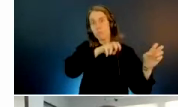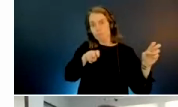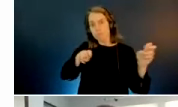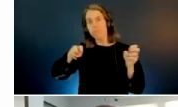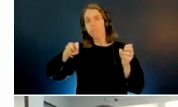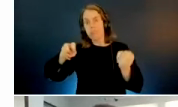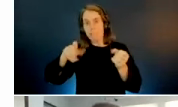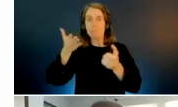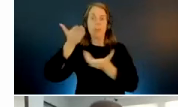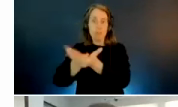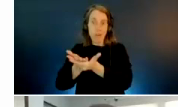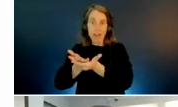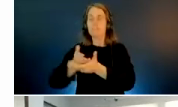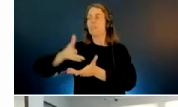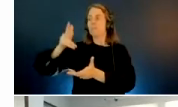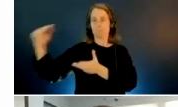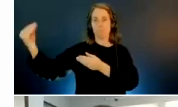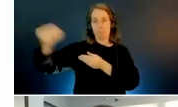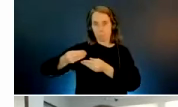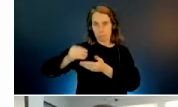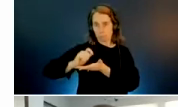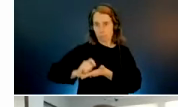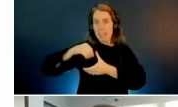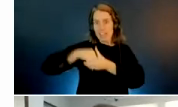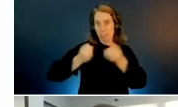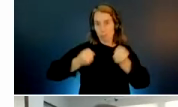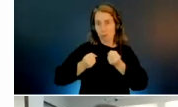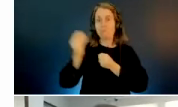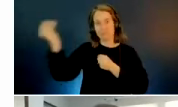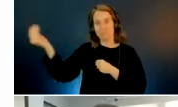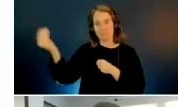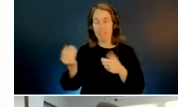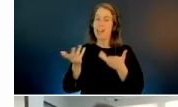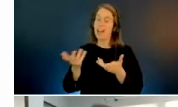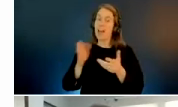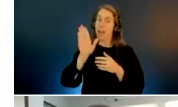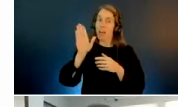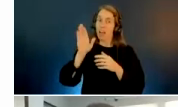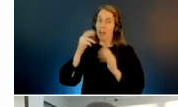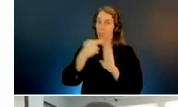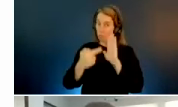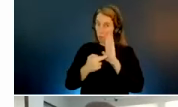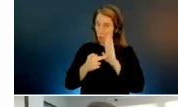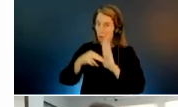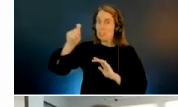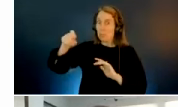um the rule is that there will be either a bell to ring that is reachable from the driver's side